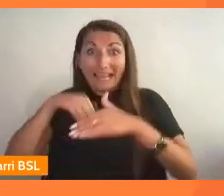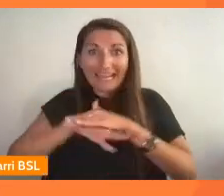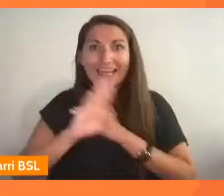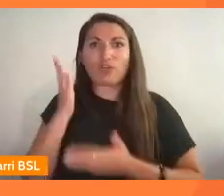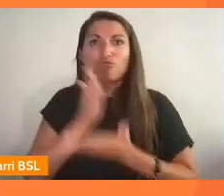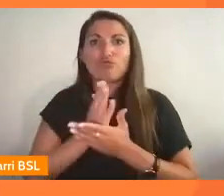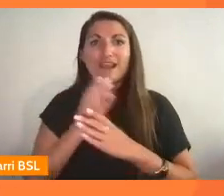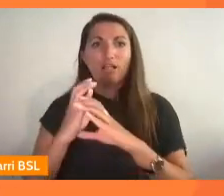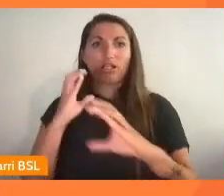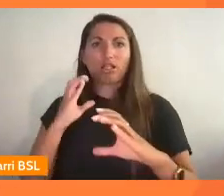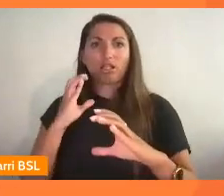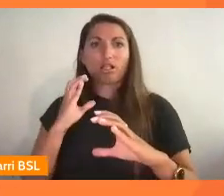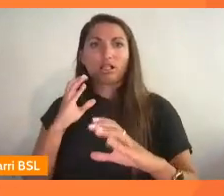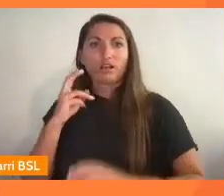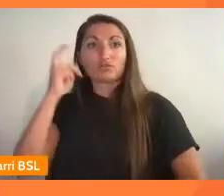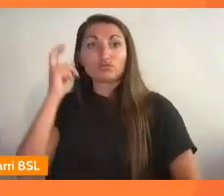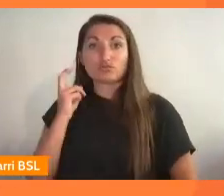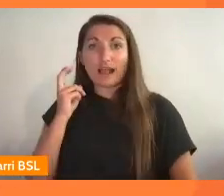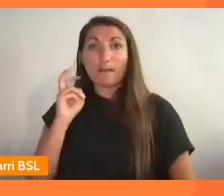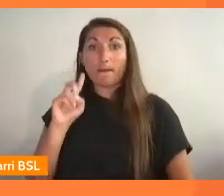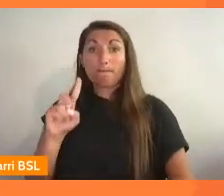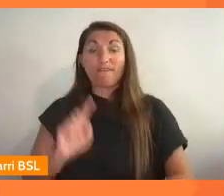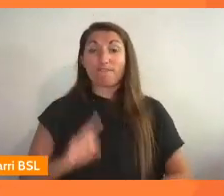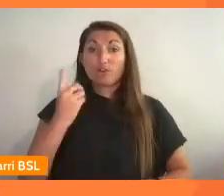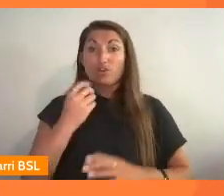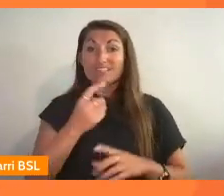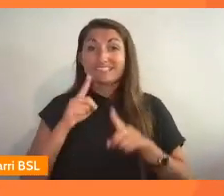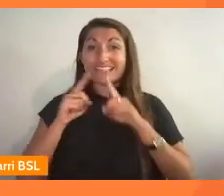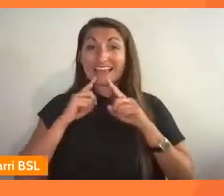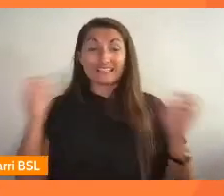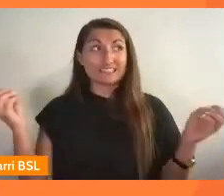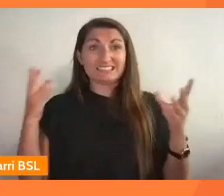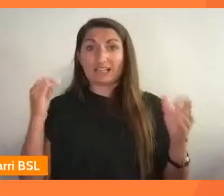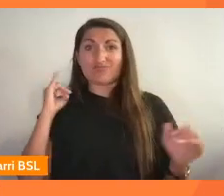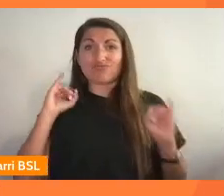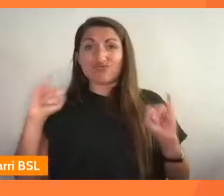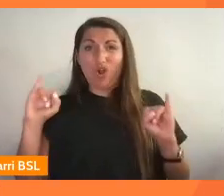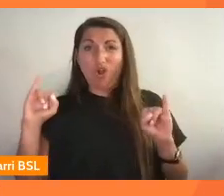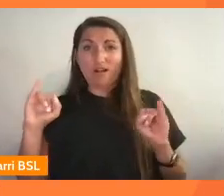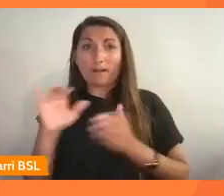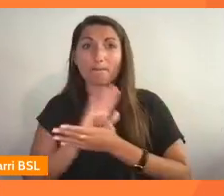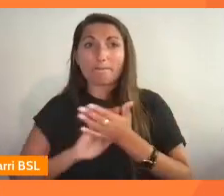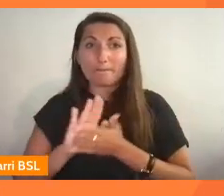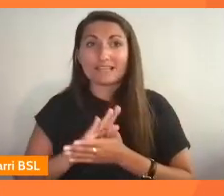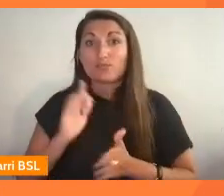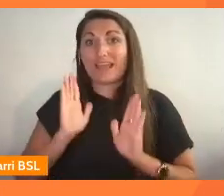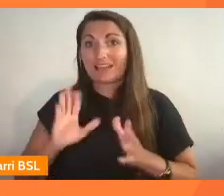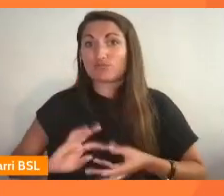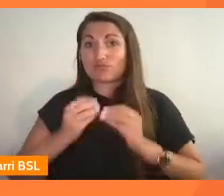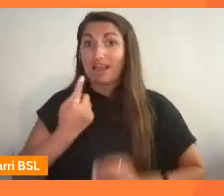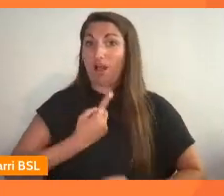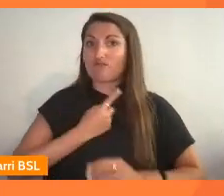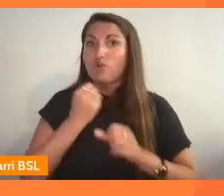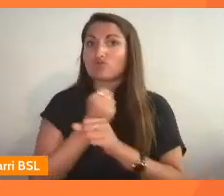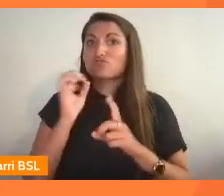data, they didn't have the right APIs, so we had to basically create our own GPS system that we could install.